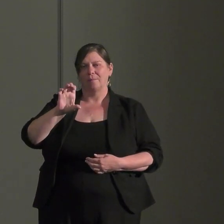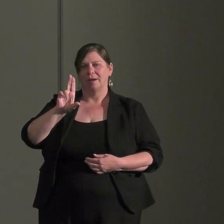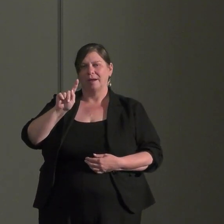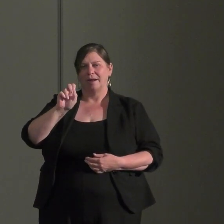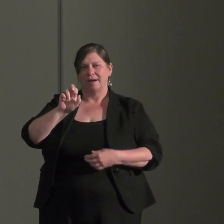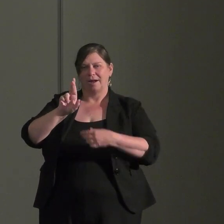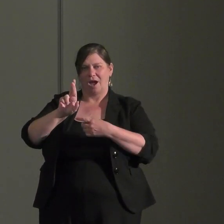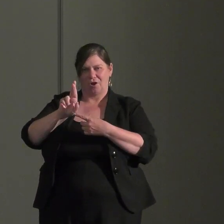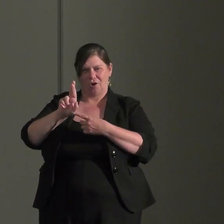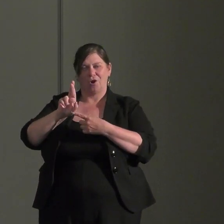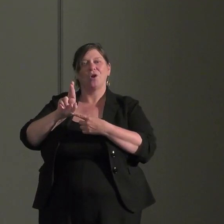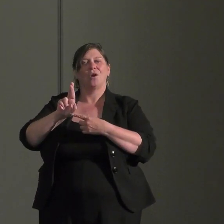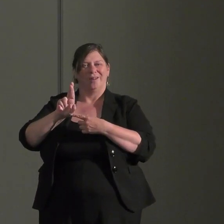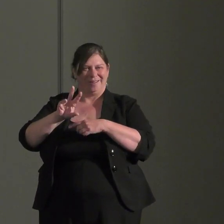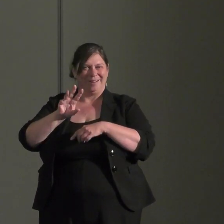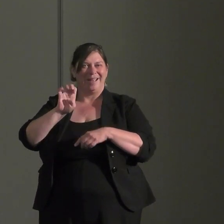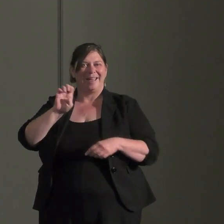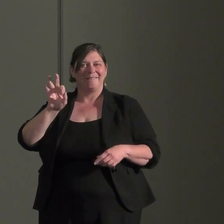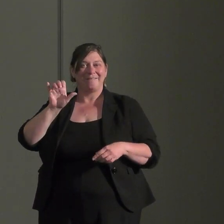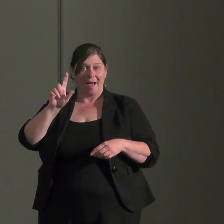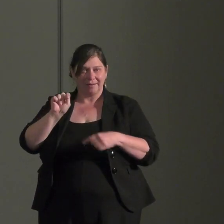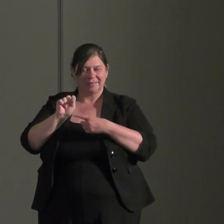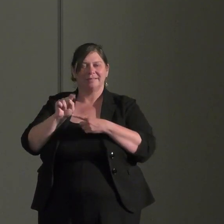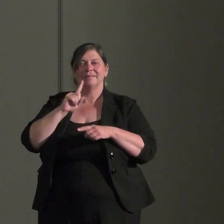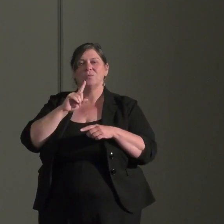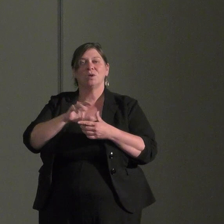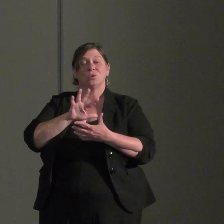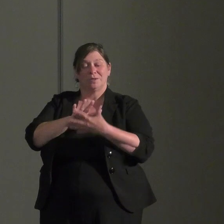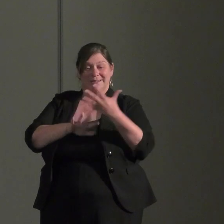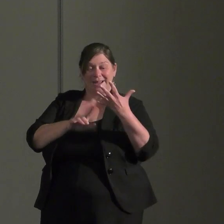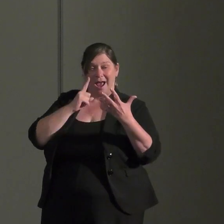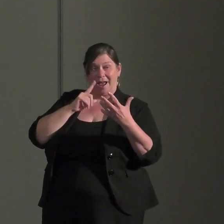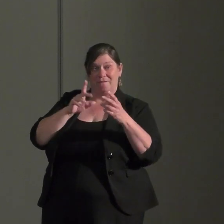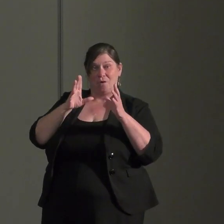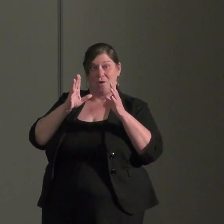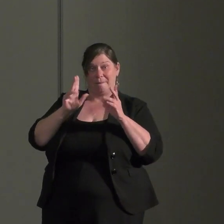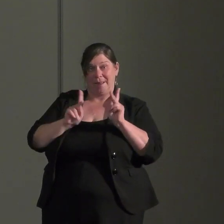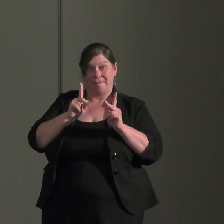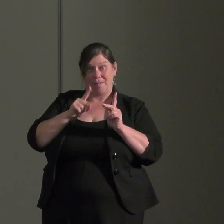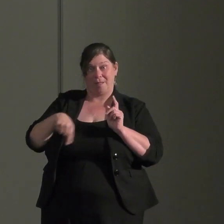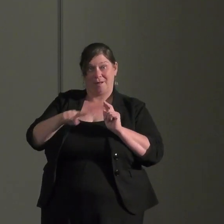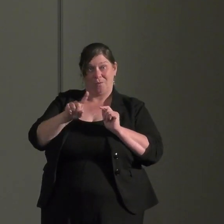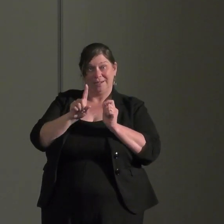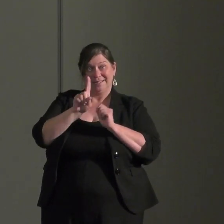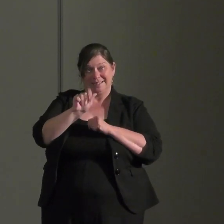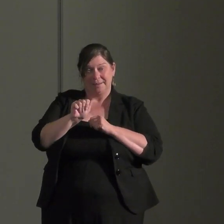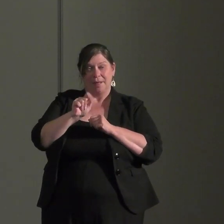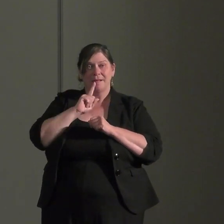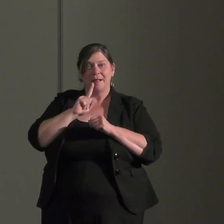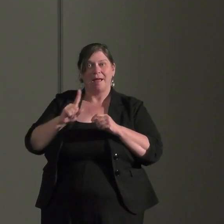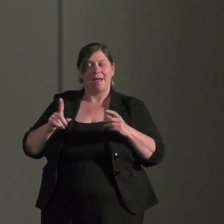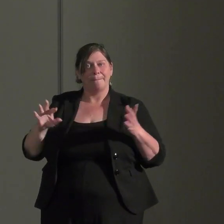aware of it. You design something for People With Disabilities it benefits like a broader audience